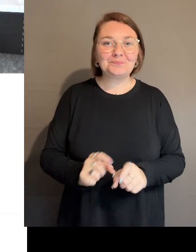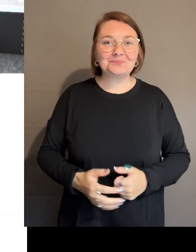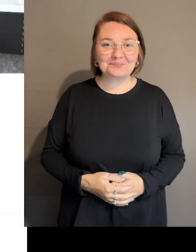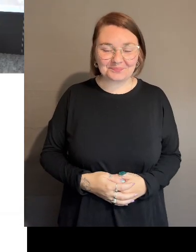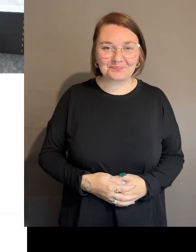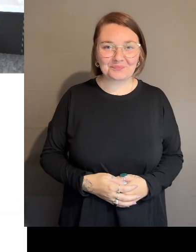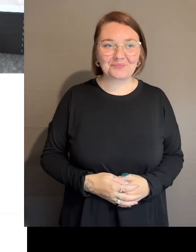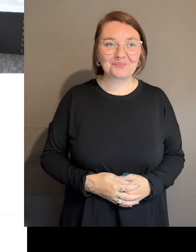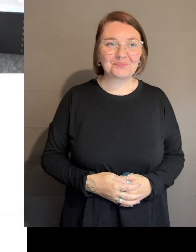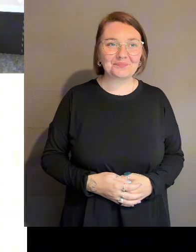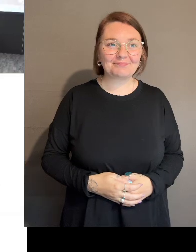So…